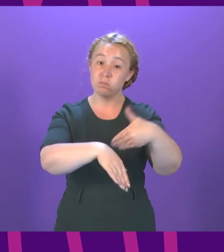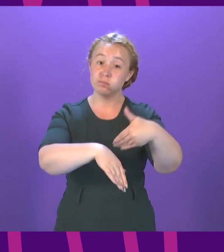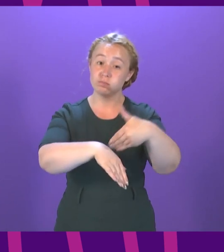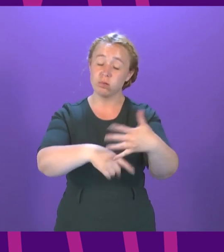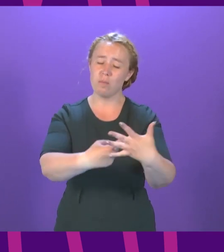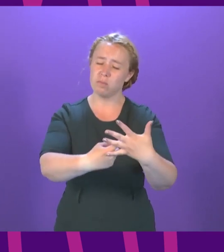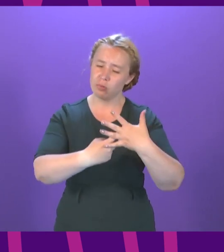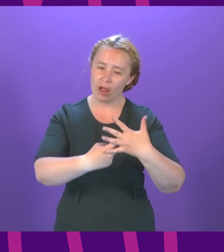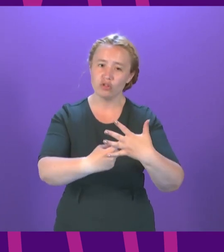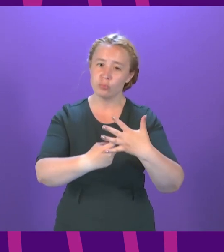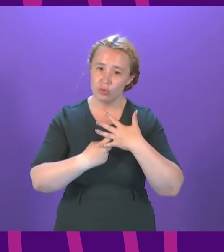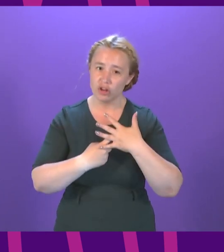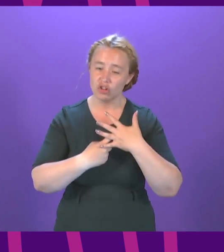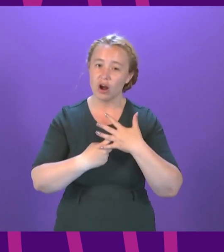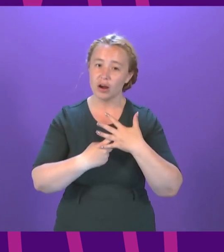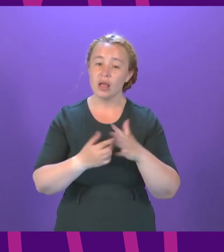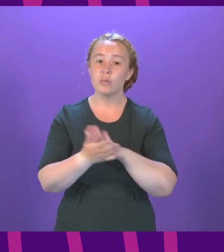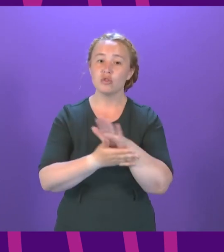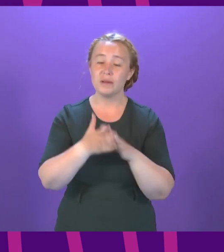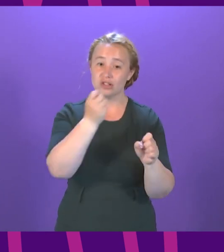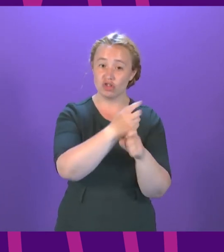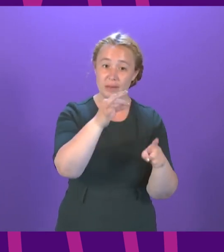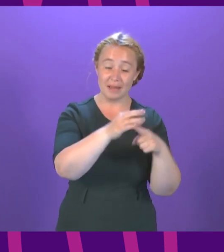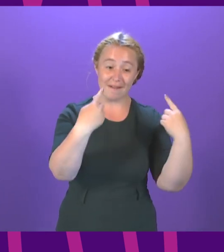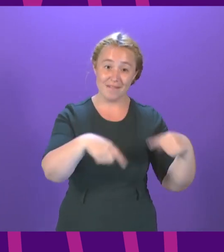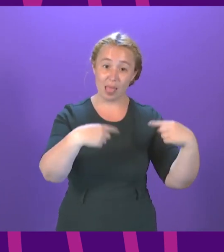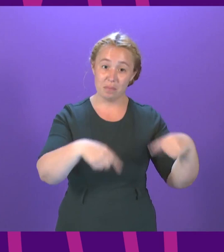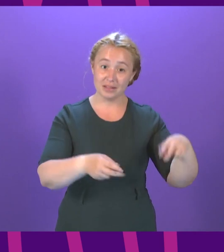in-hours general practice are impacting the availability of GPs who work in out-of-hours